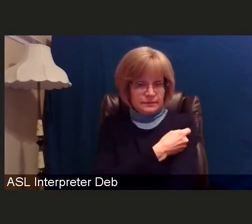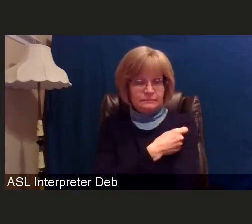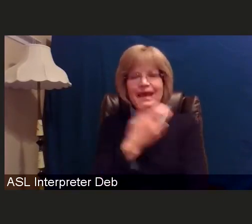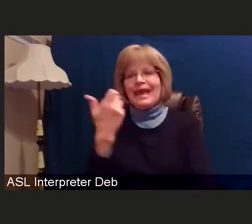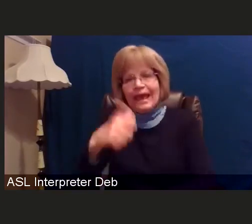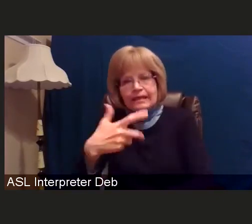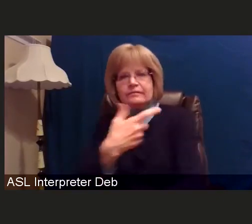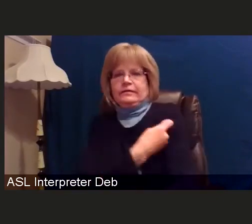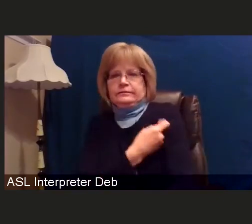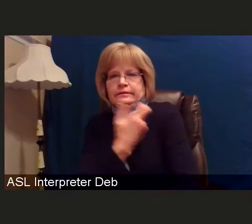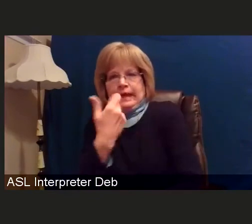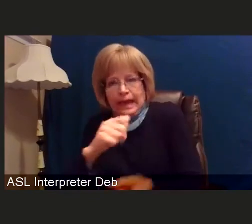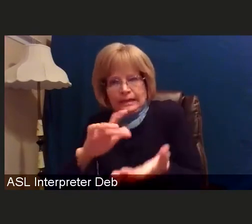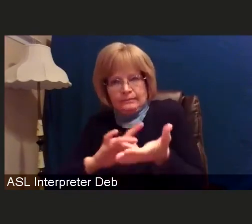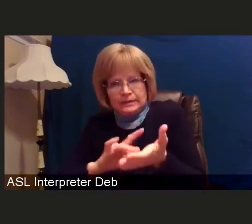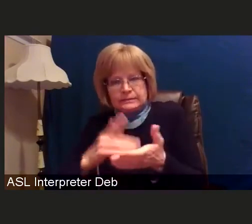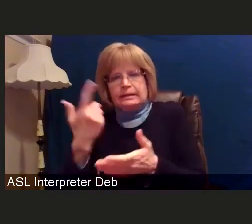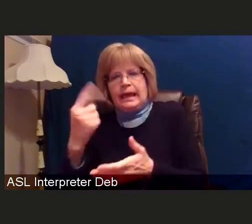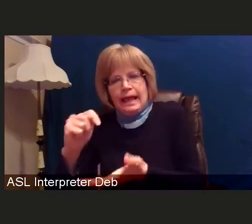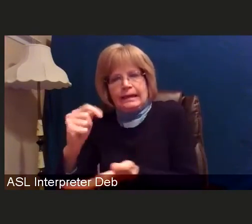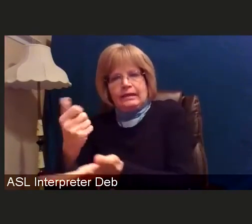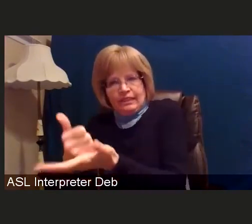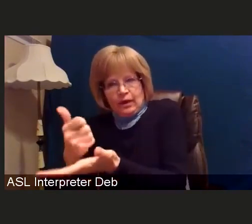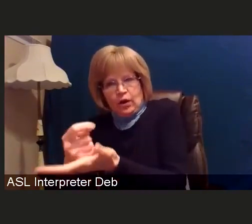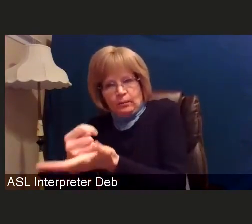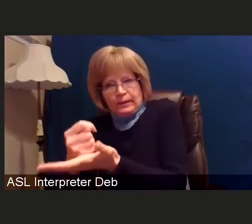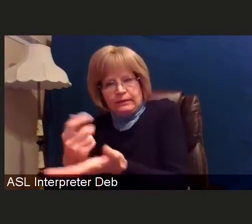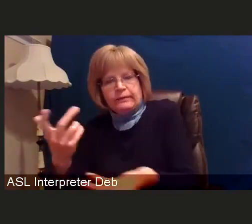or any therapy is, is that some people have questions